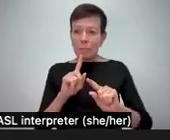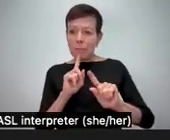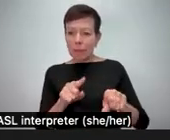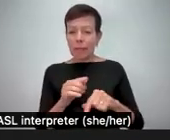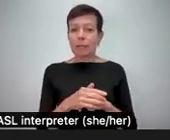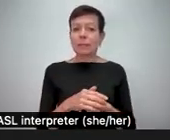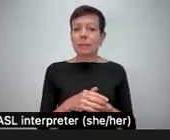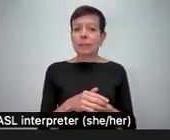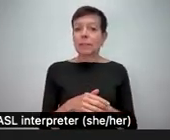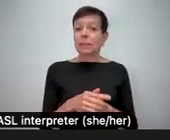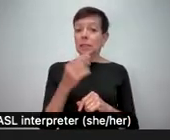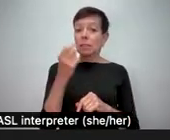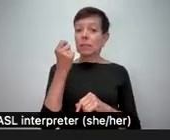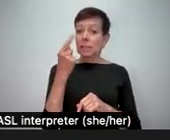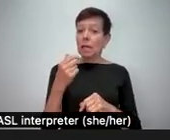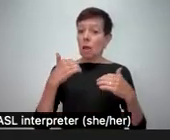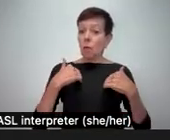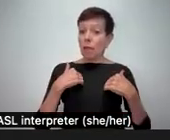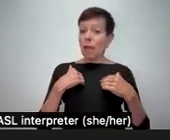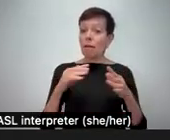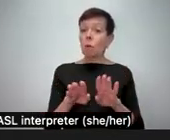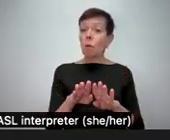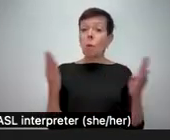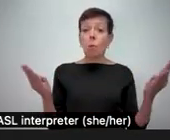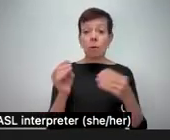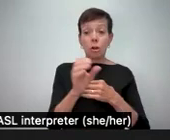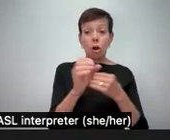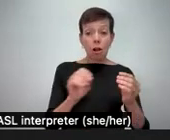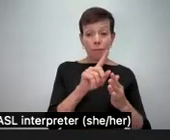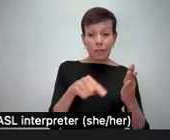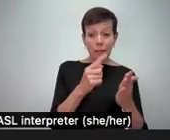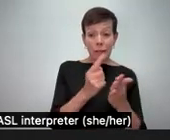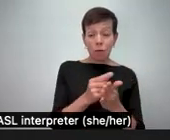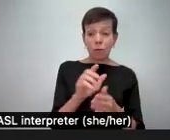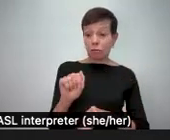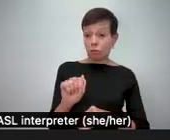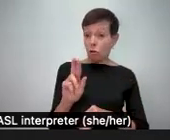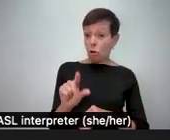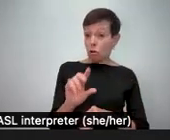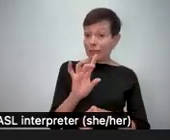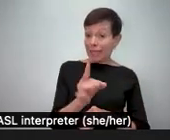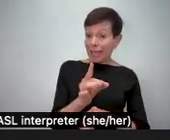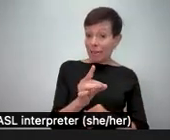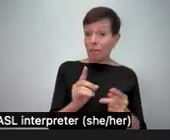hours sessions available to book on August 8 and 23 any time between 10am and 4pm,